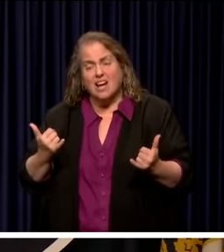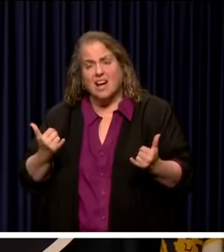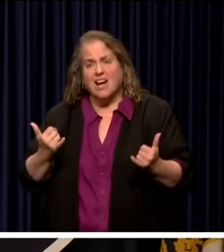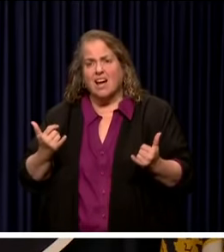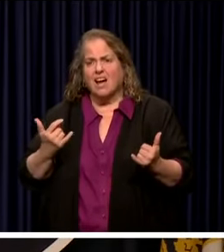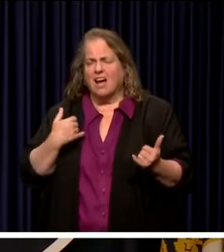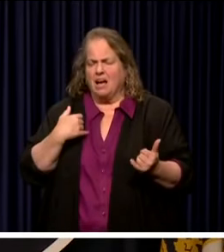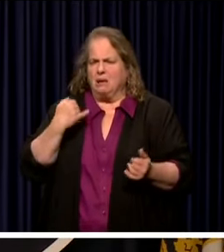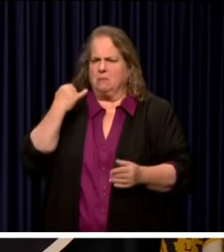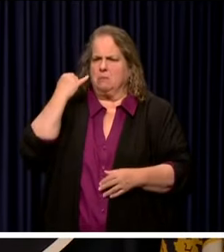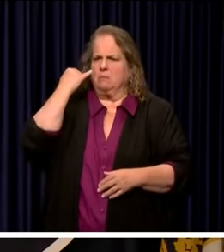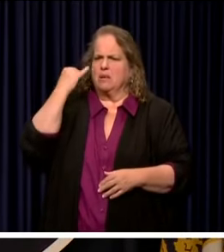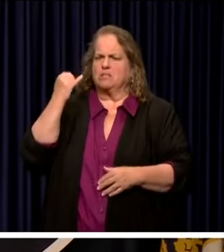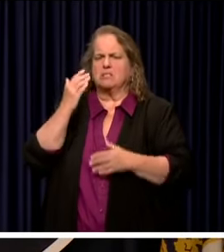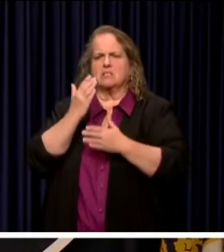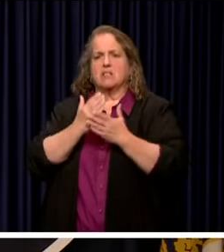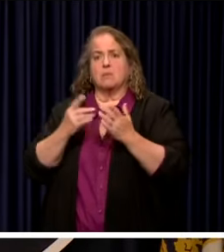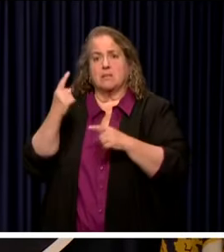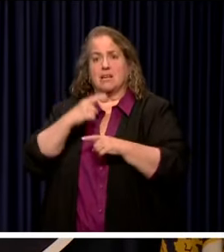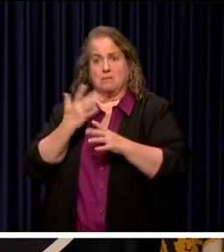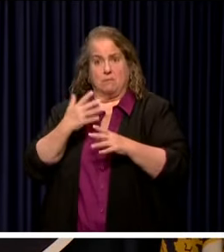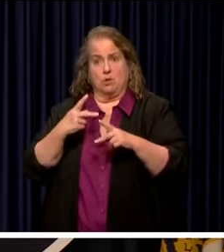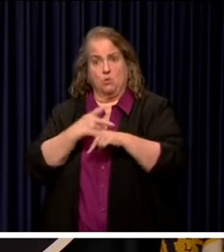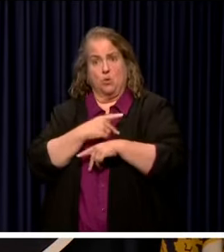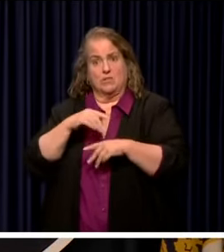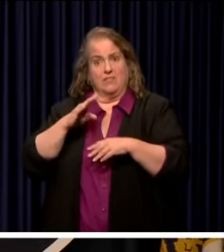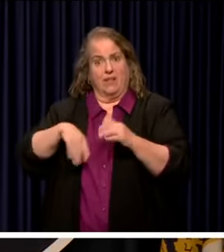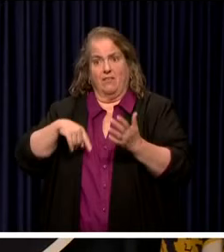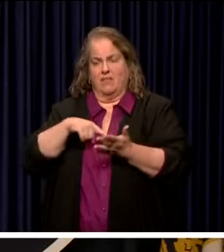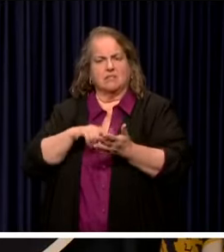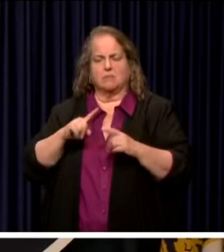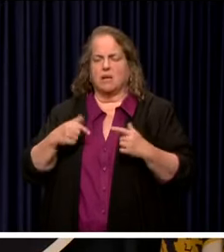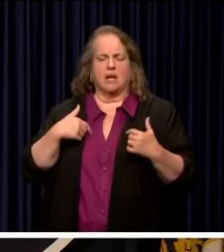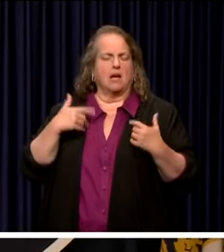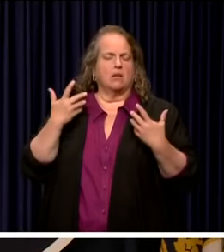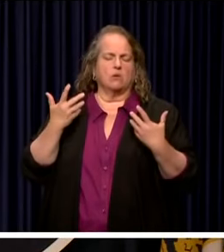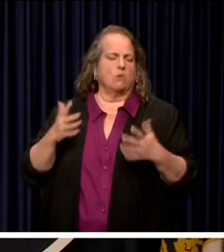IT'S NOT SUPPOSED TO HAPPEN, AND